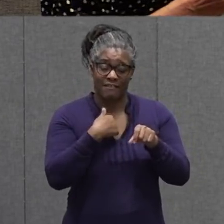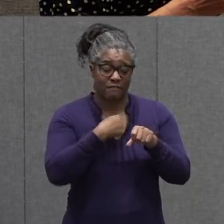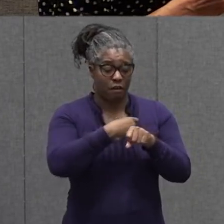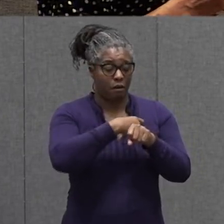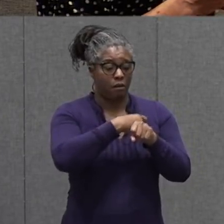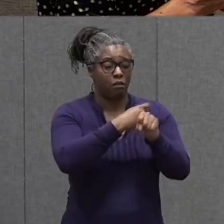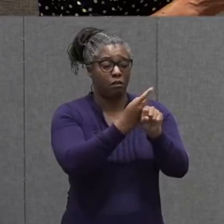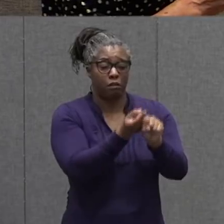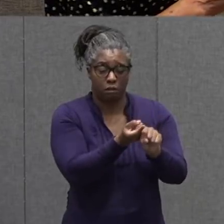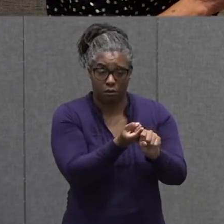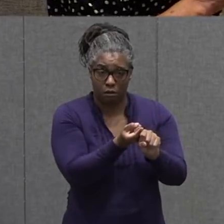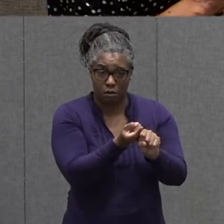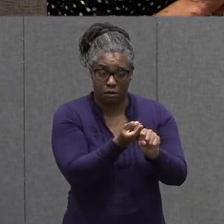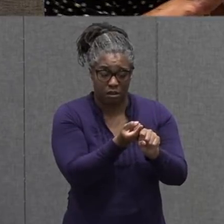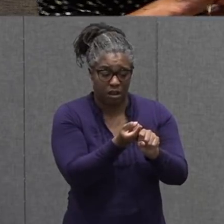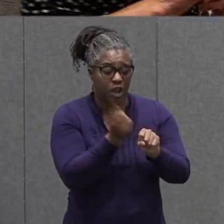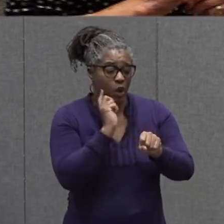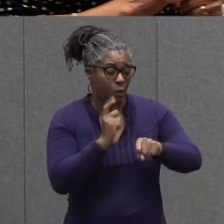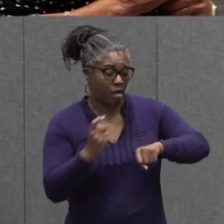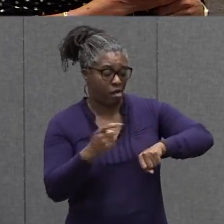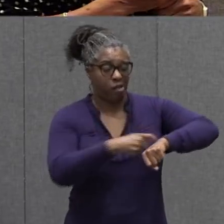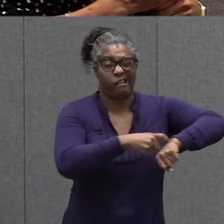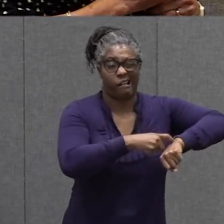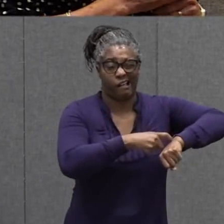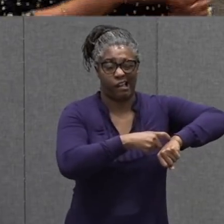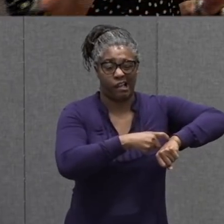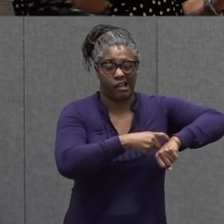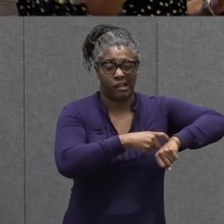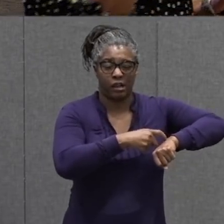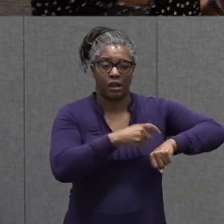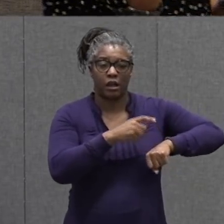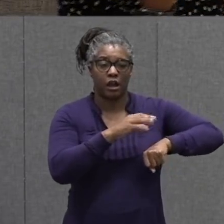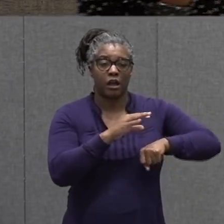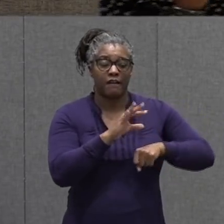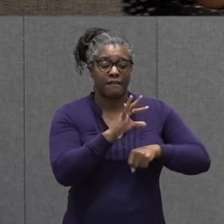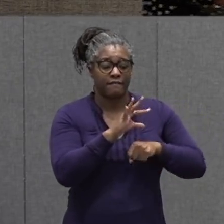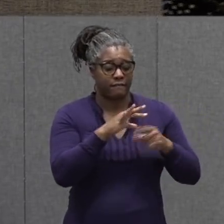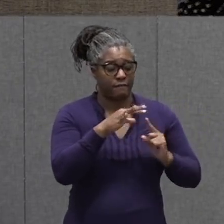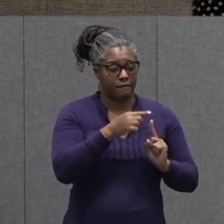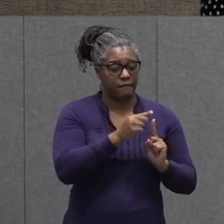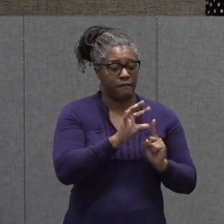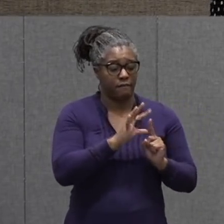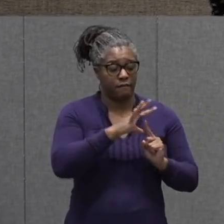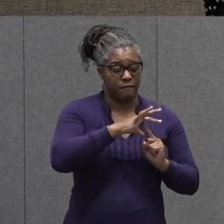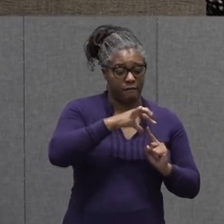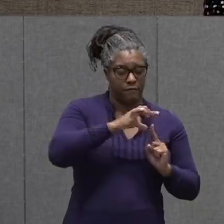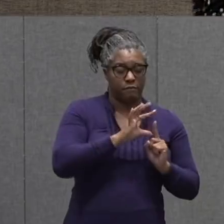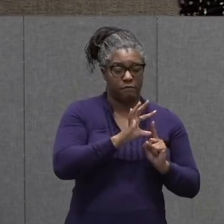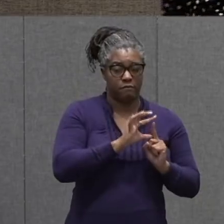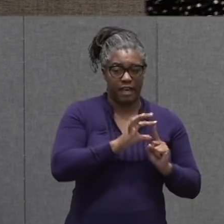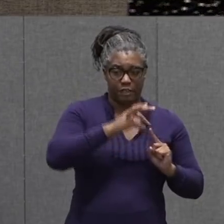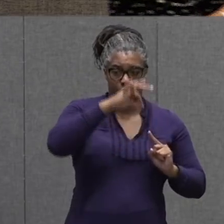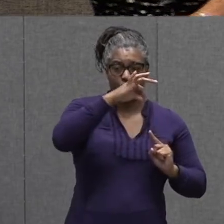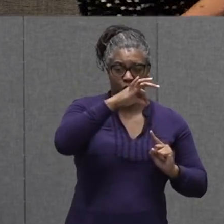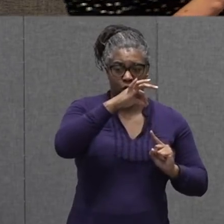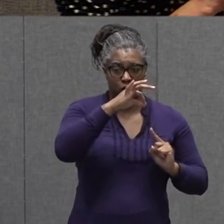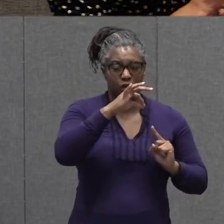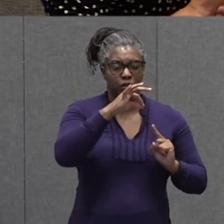which stick to birds' feathers and animal fur. So little hooks like fish hooks but not that sharp. They don't hurt the animals